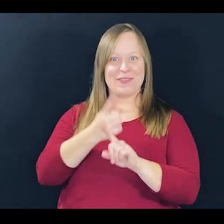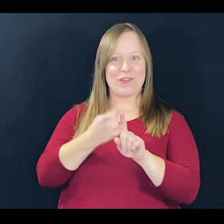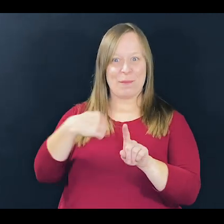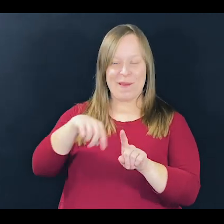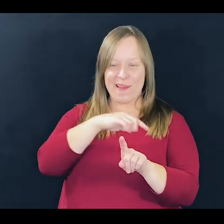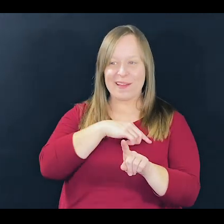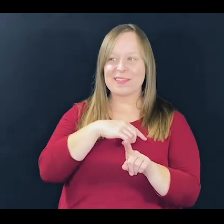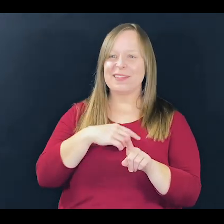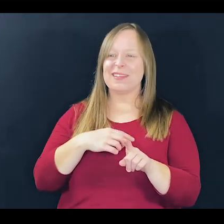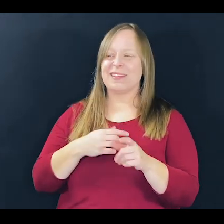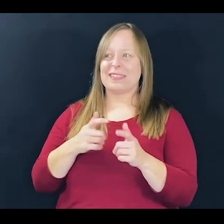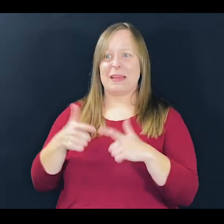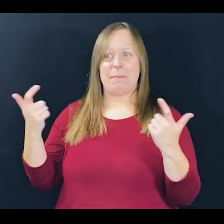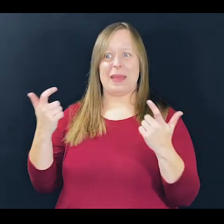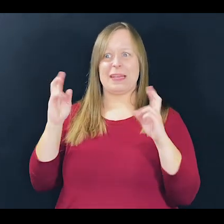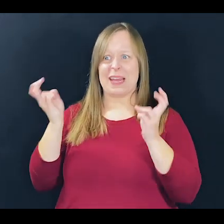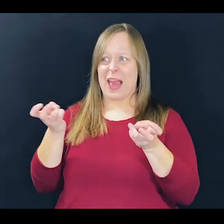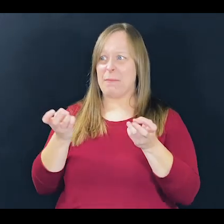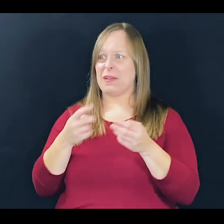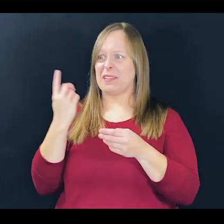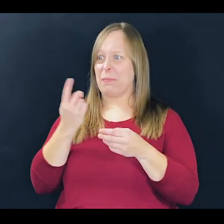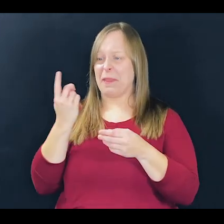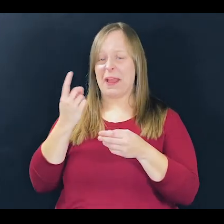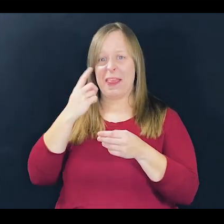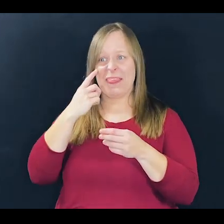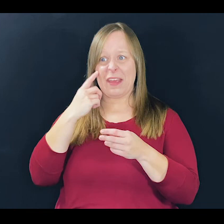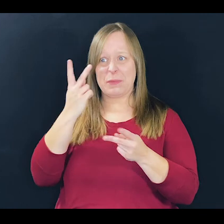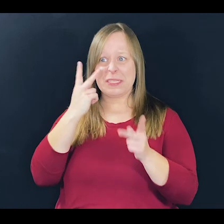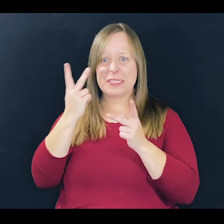information and this is a big topic this is something that I think we see in the